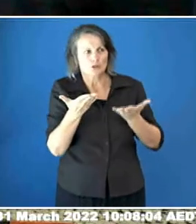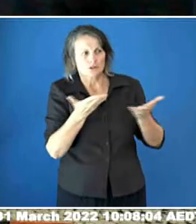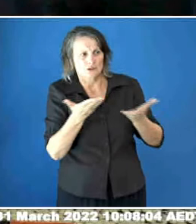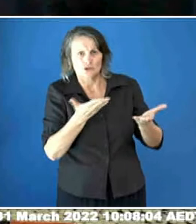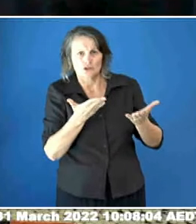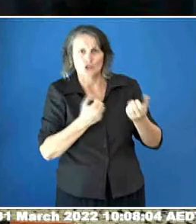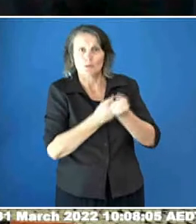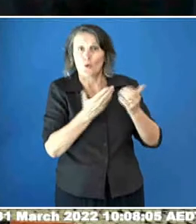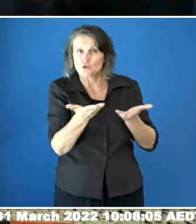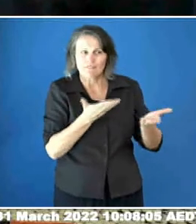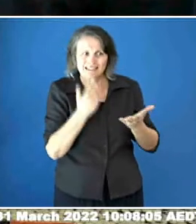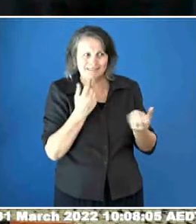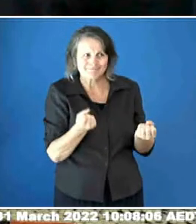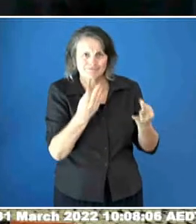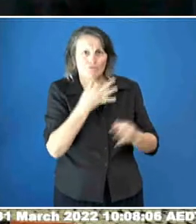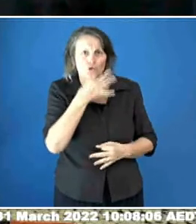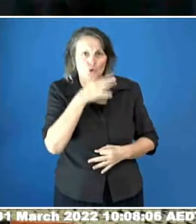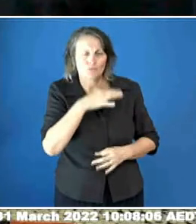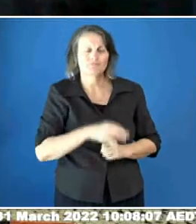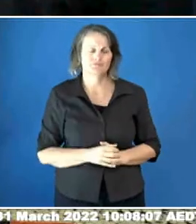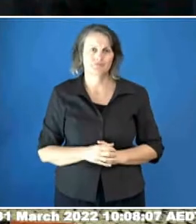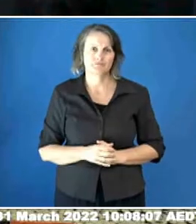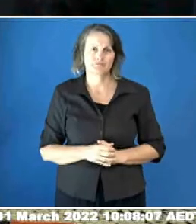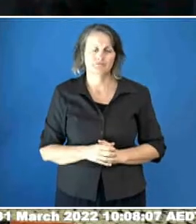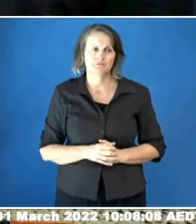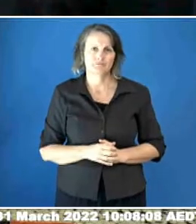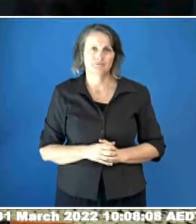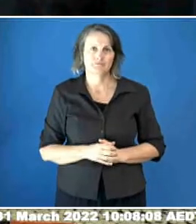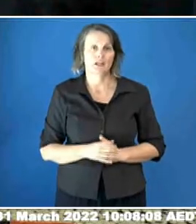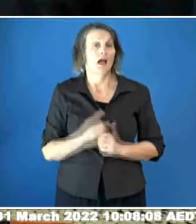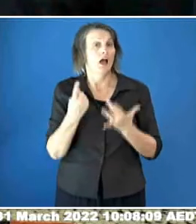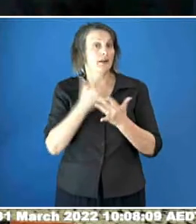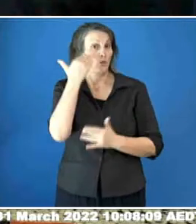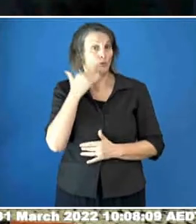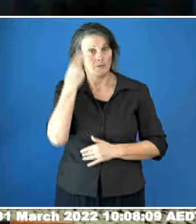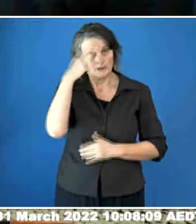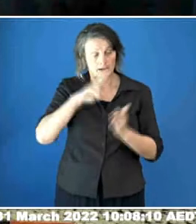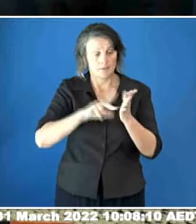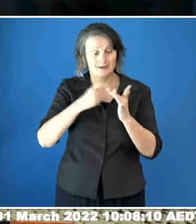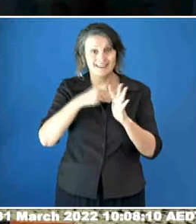Nikita is a member of Yellow Ladybugs, and she will tell you about her experience of sexual abuse.